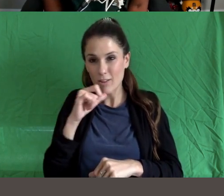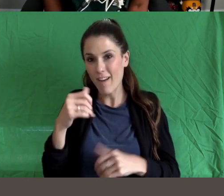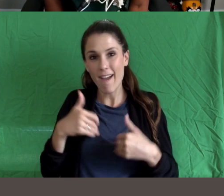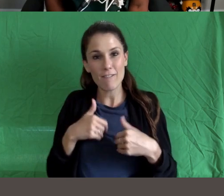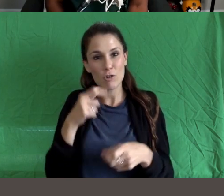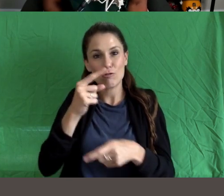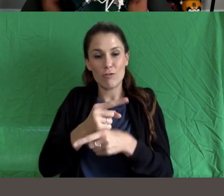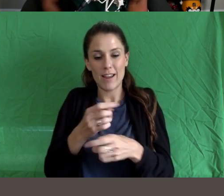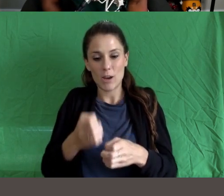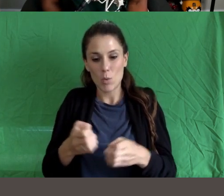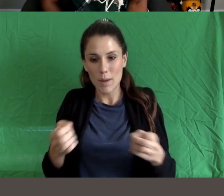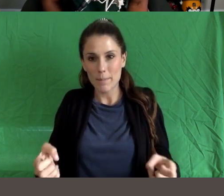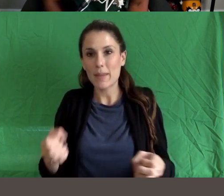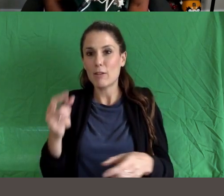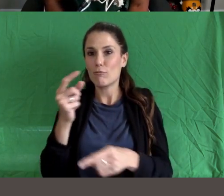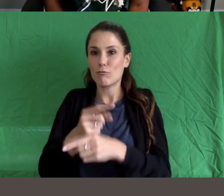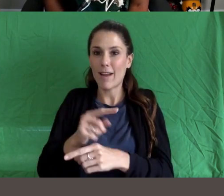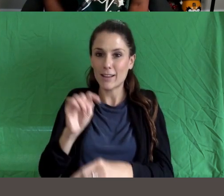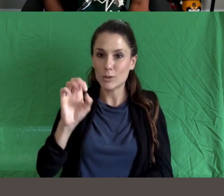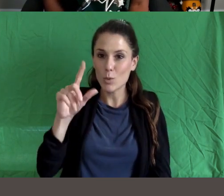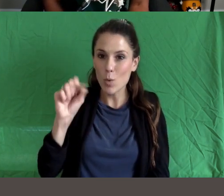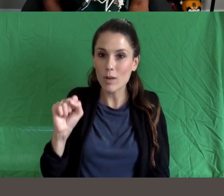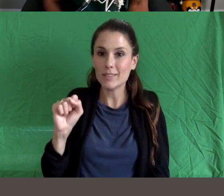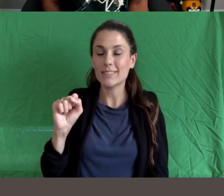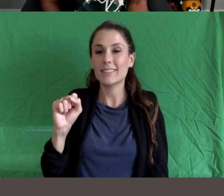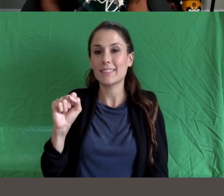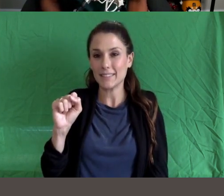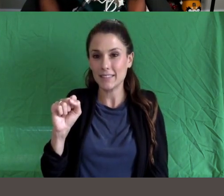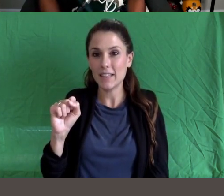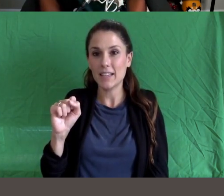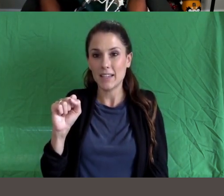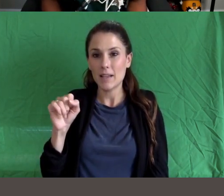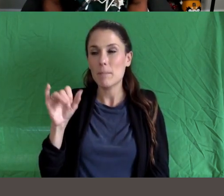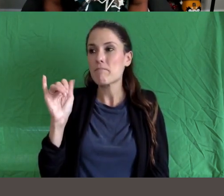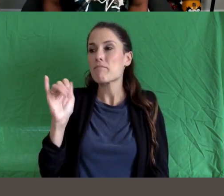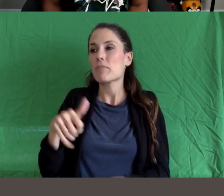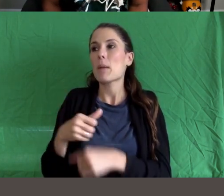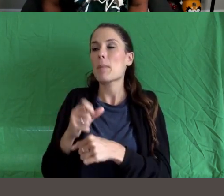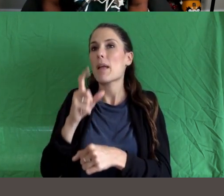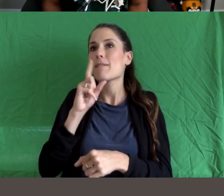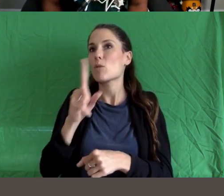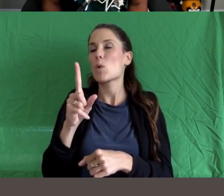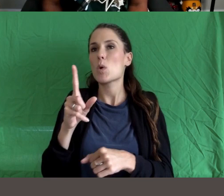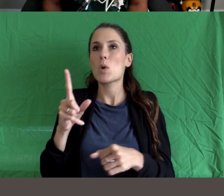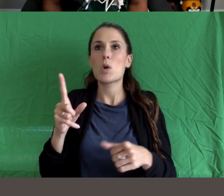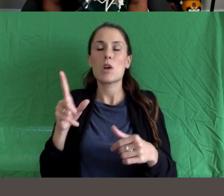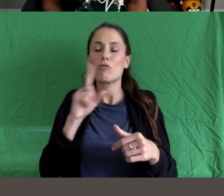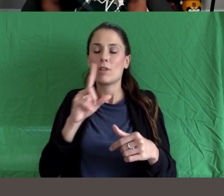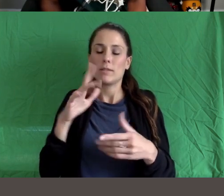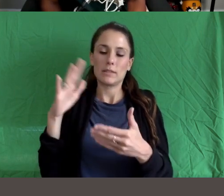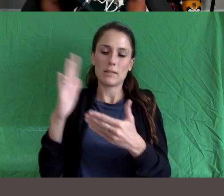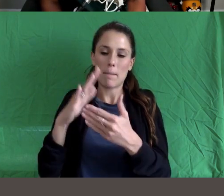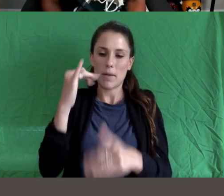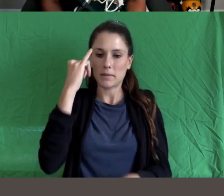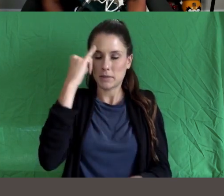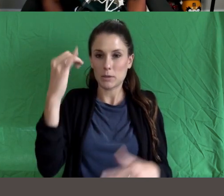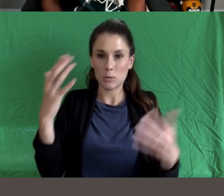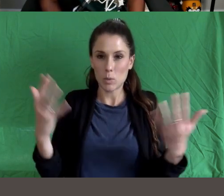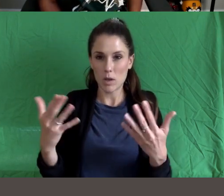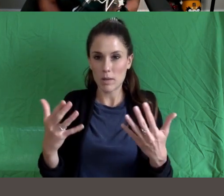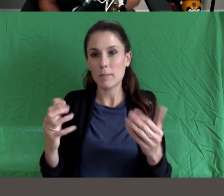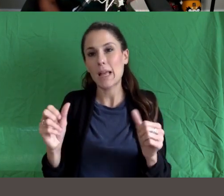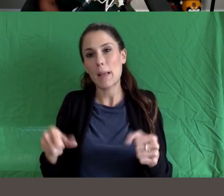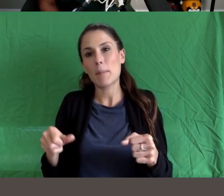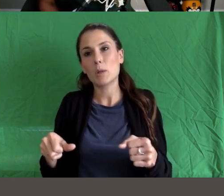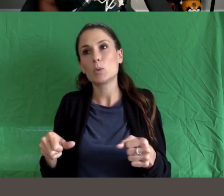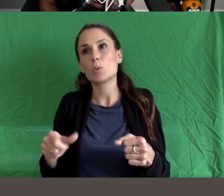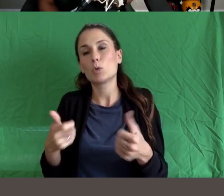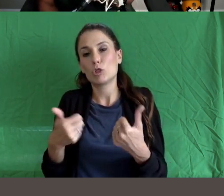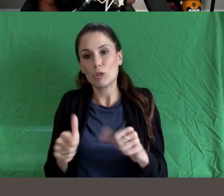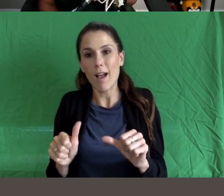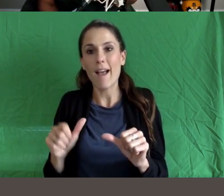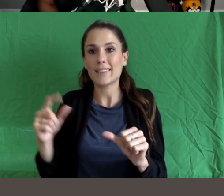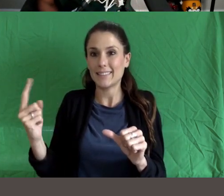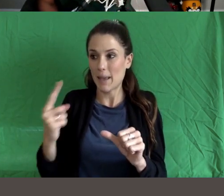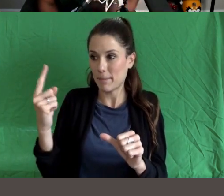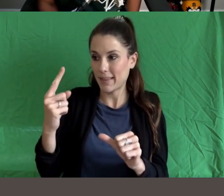equipment or tools, and this made for an excellent idea of being able to try something, see where